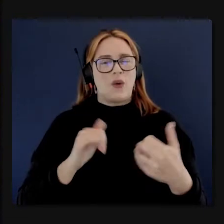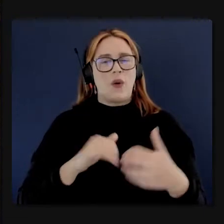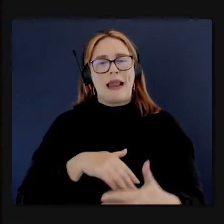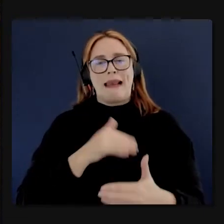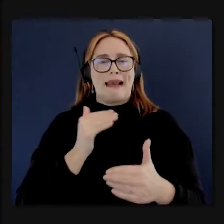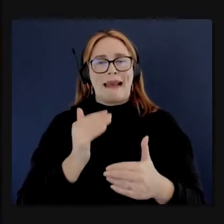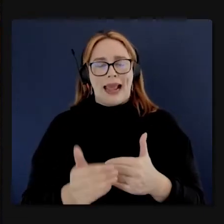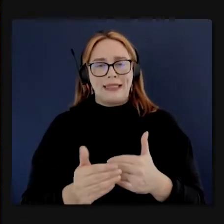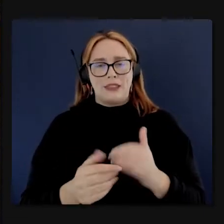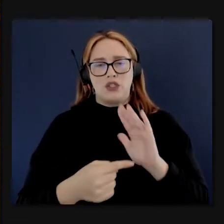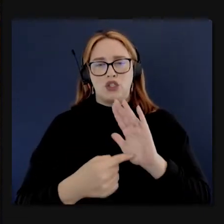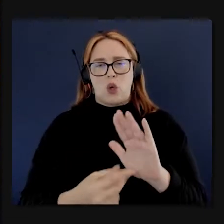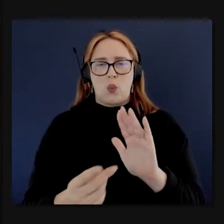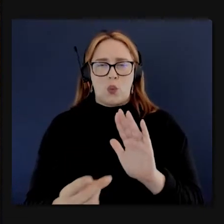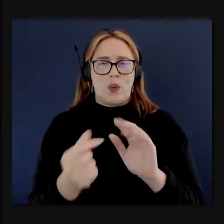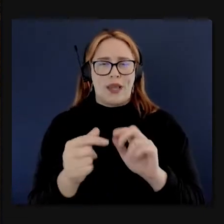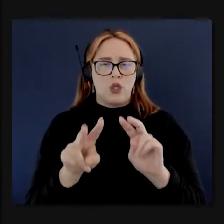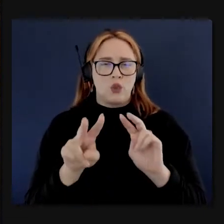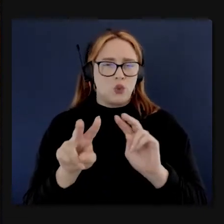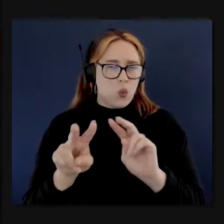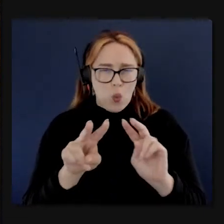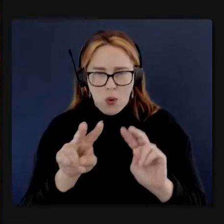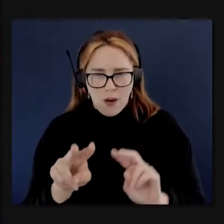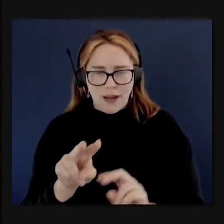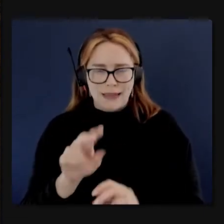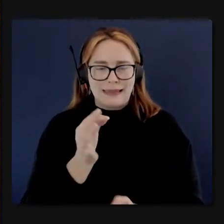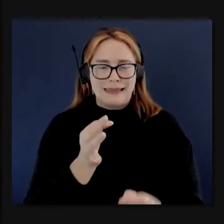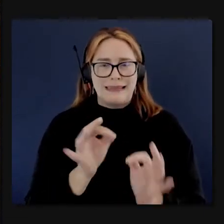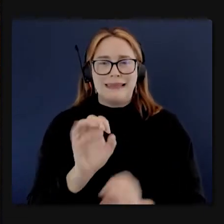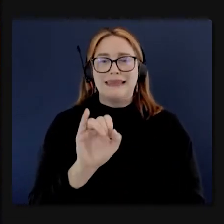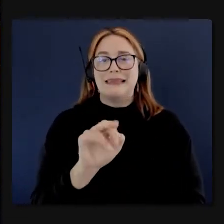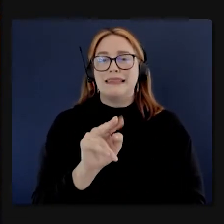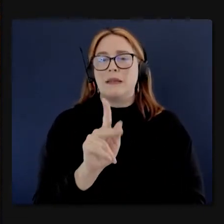Let's move to the next stop in our quick tour of our Simplygon SDK.